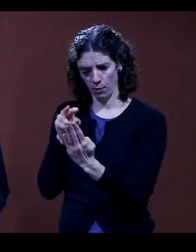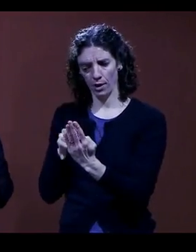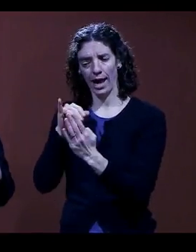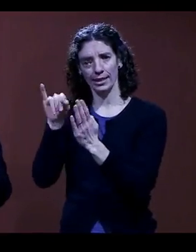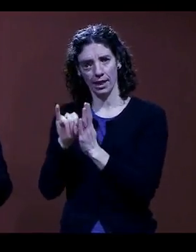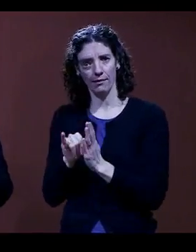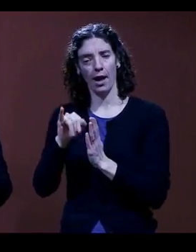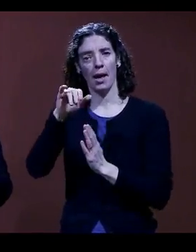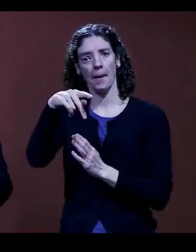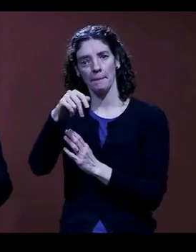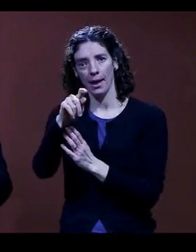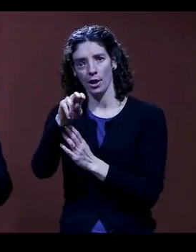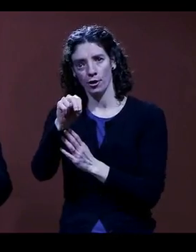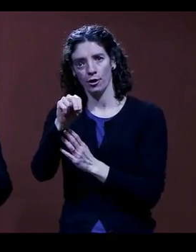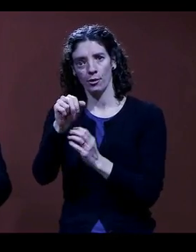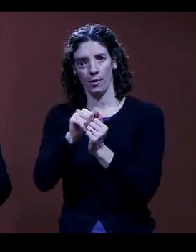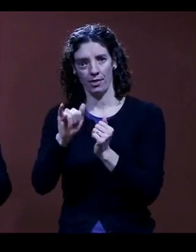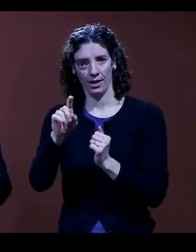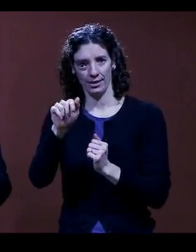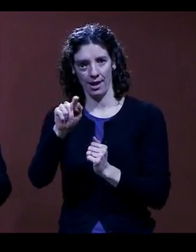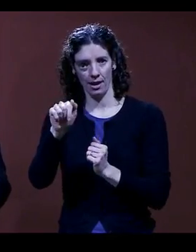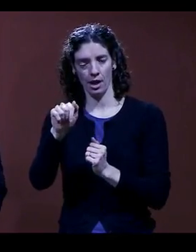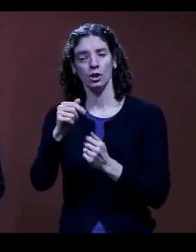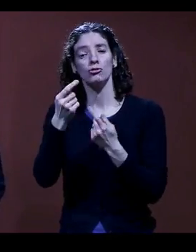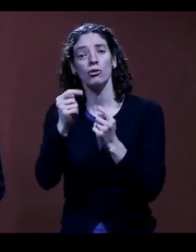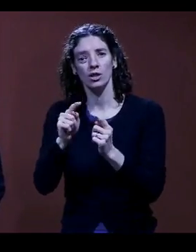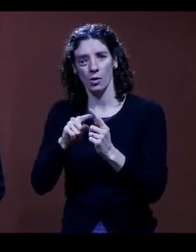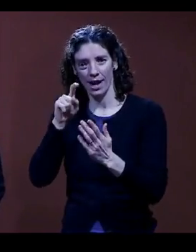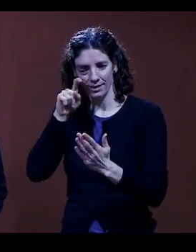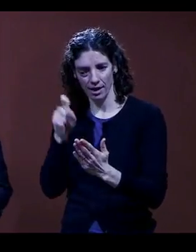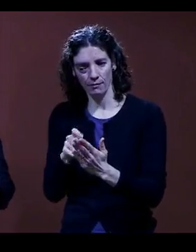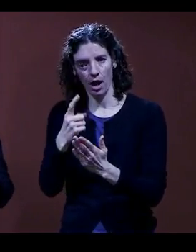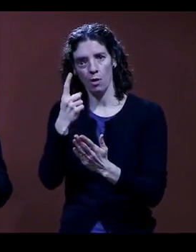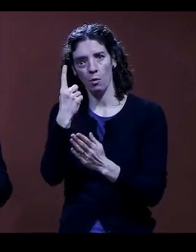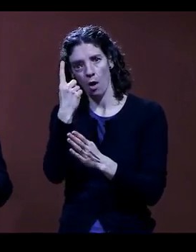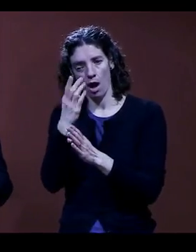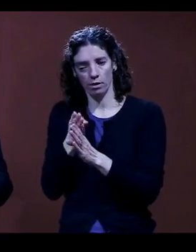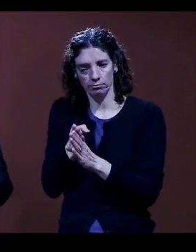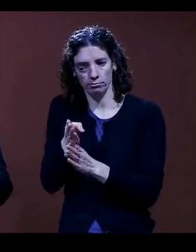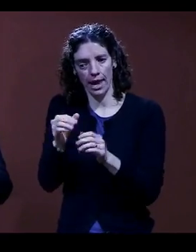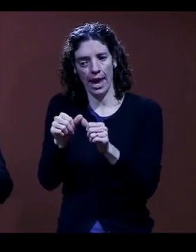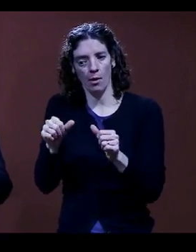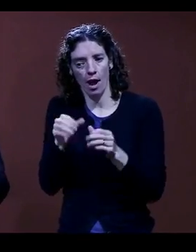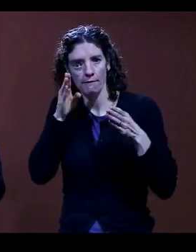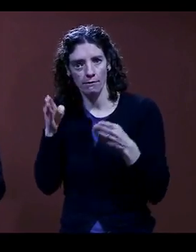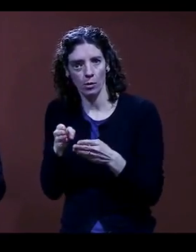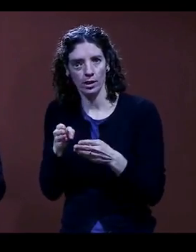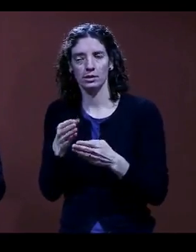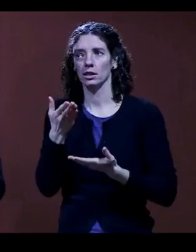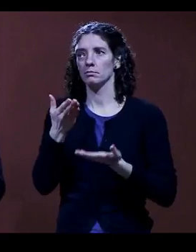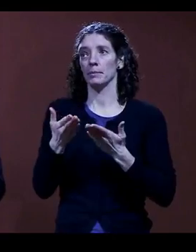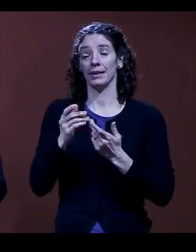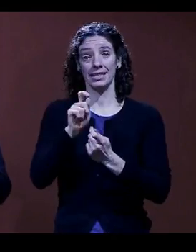Identify a certain area of focus, whether it be a specific population of youth,